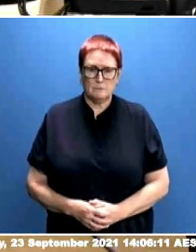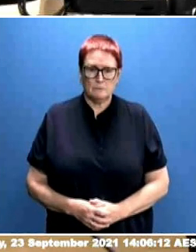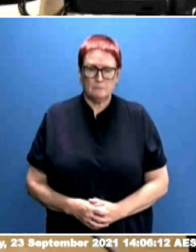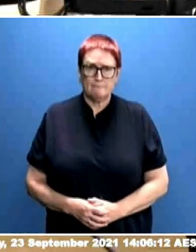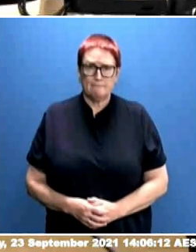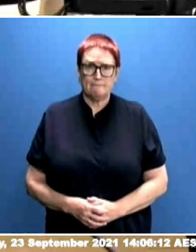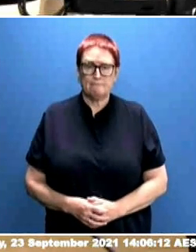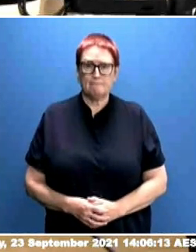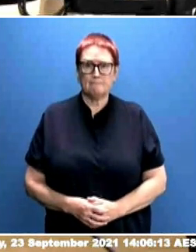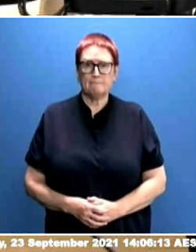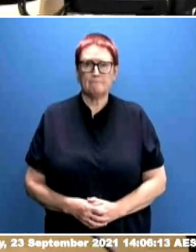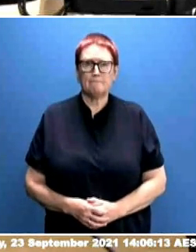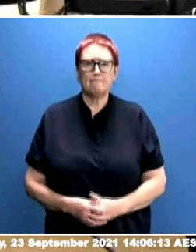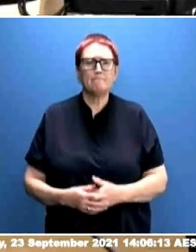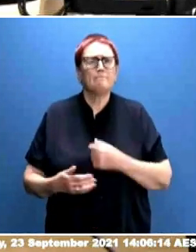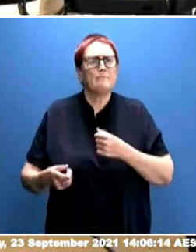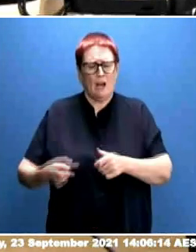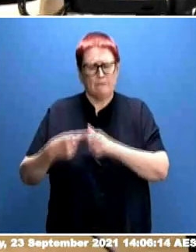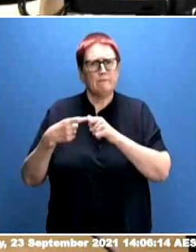Can we just start off, Ms Kerr, I understand that you're in